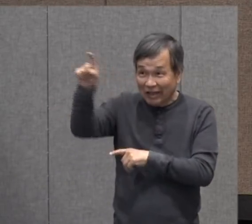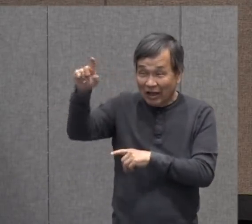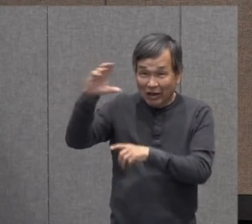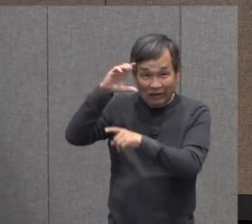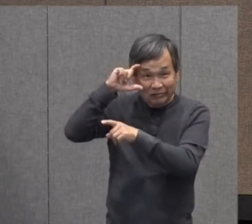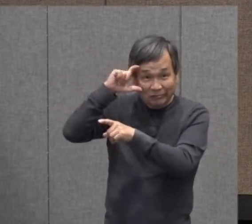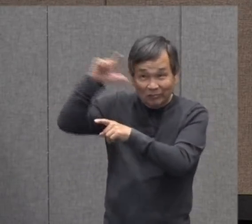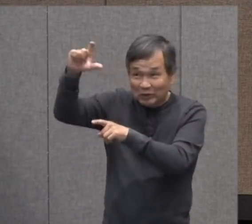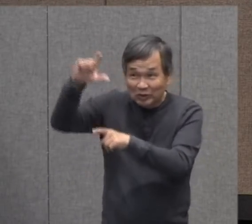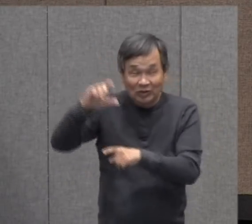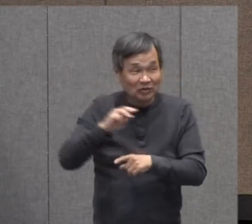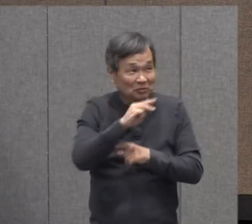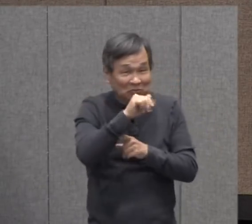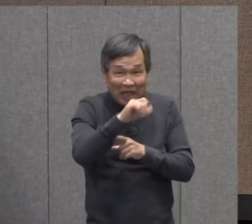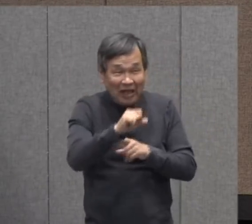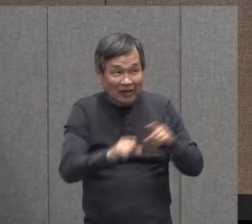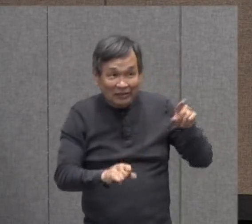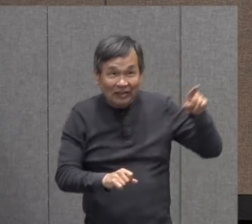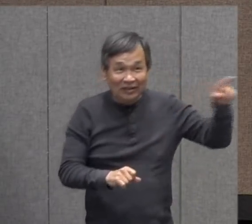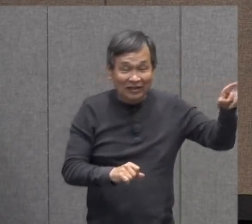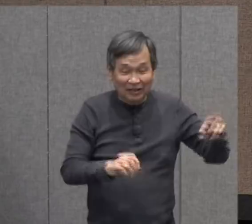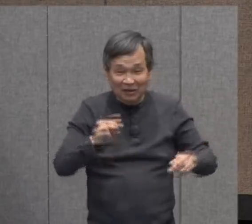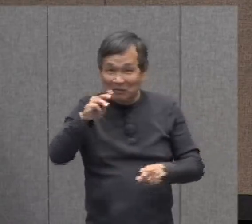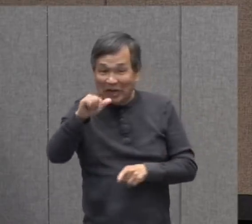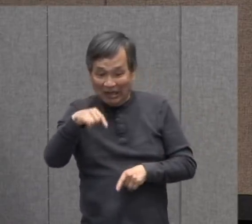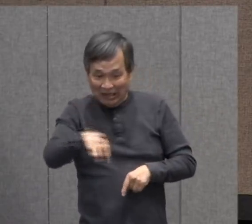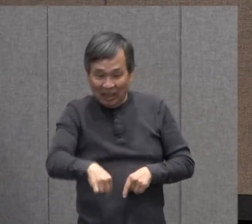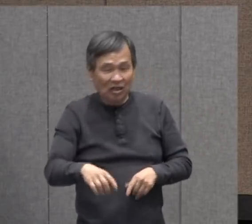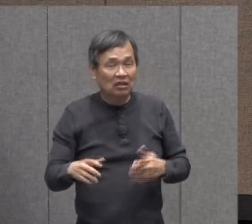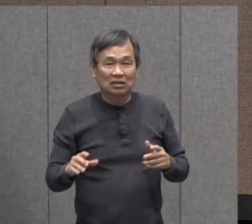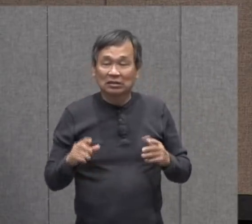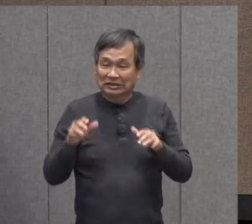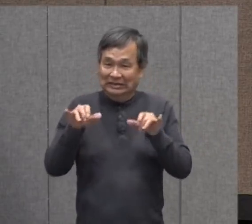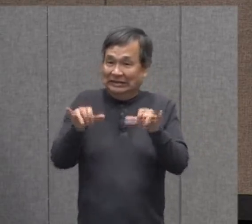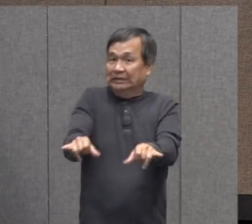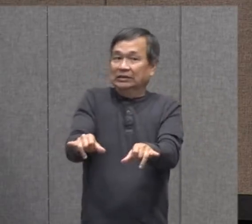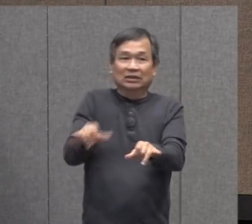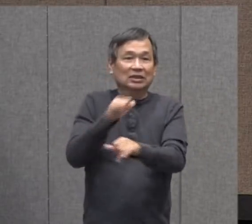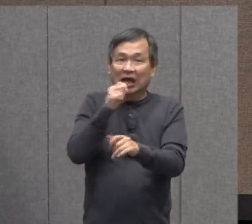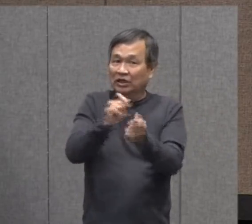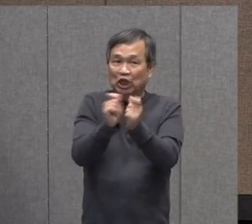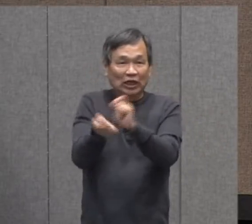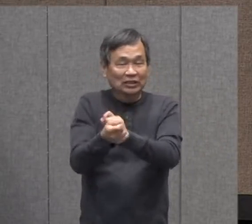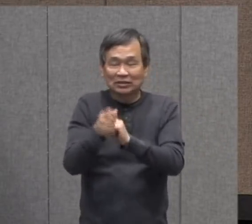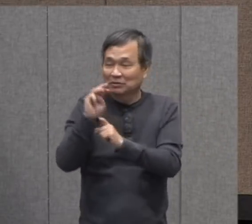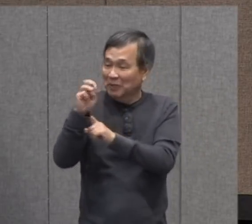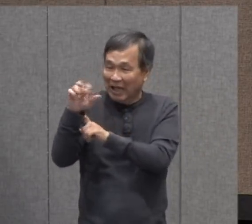Because weight is the force of gravity, we would weigh different on the earth compared to the moon,